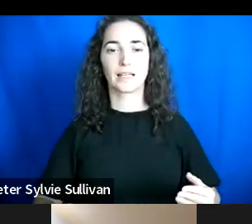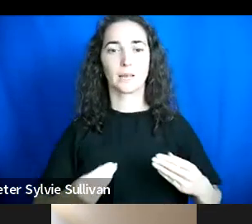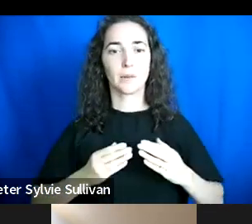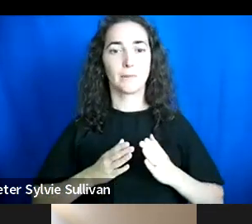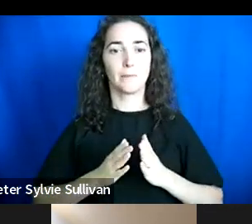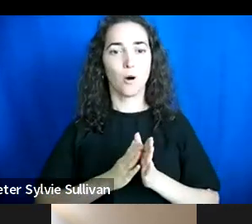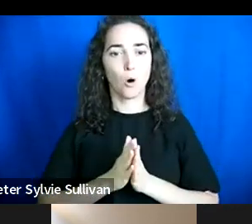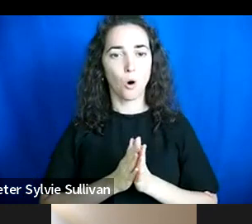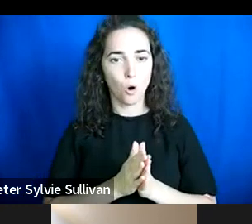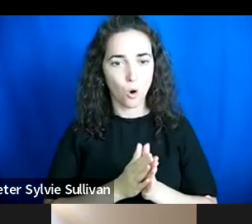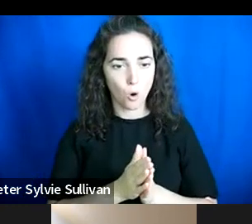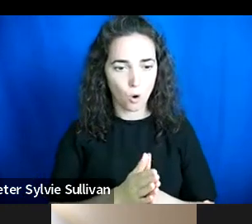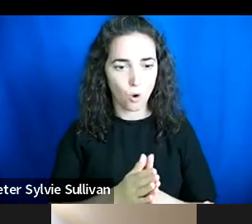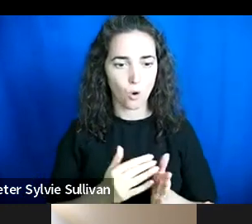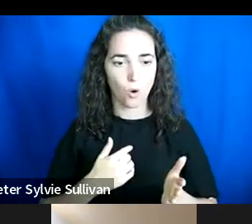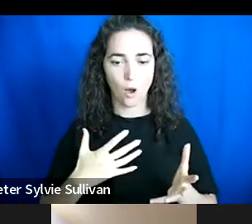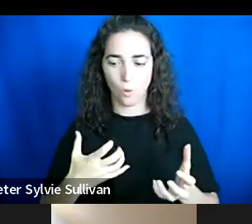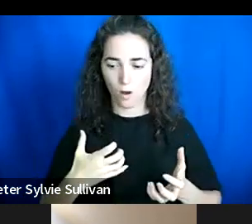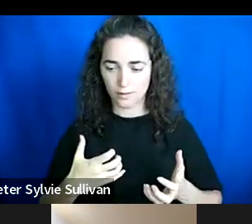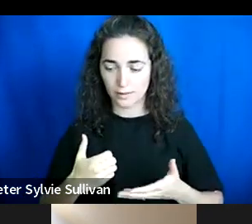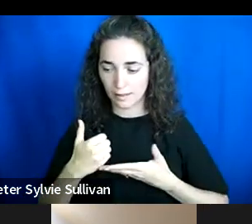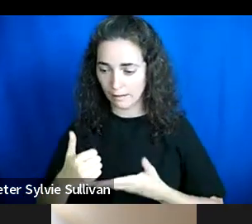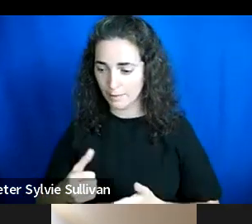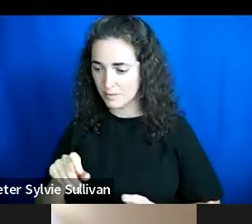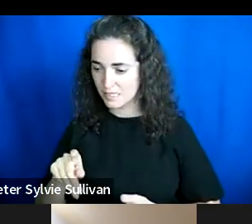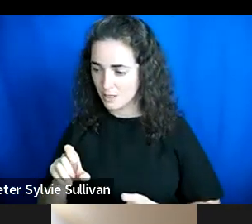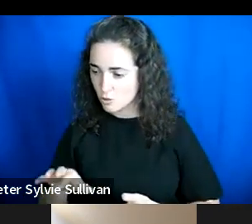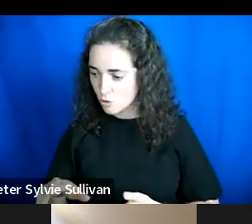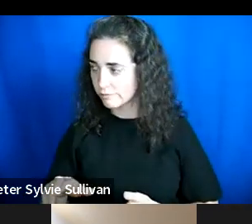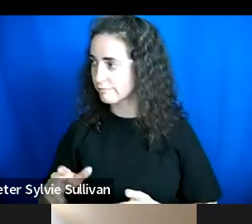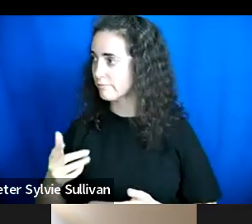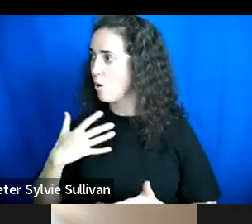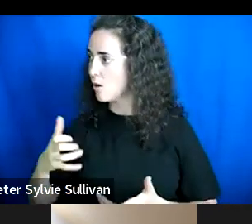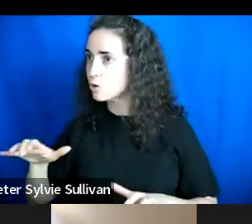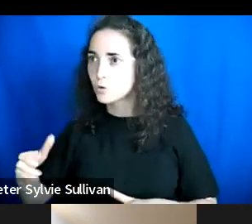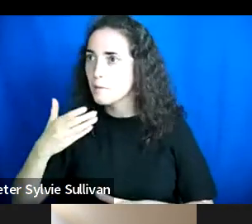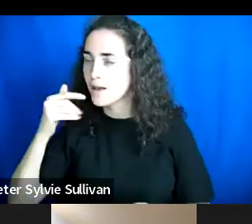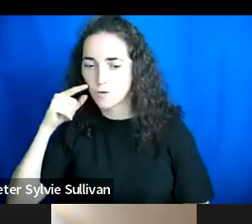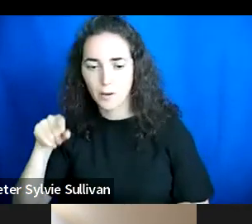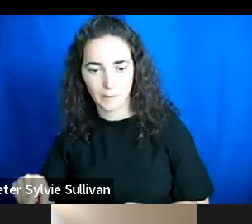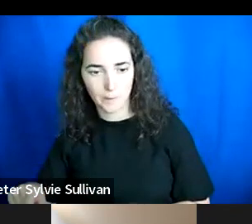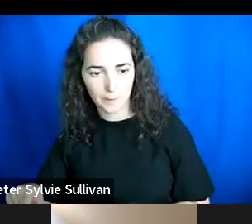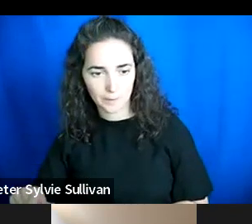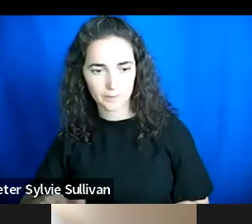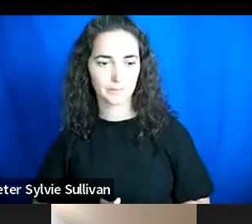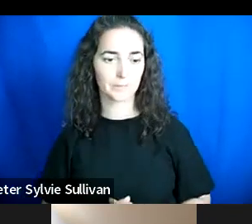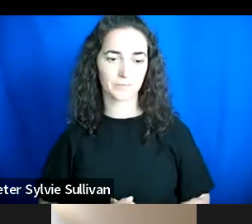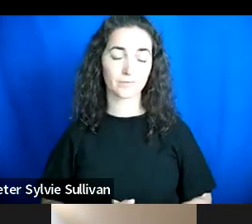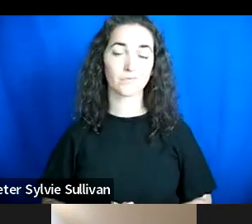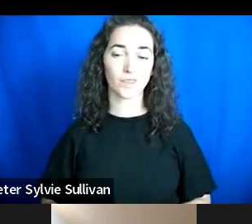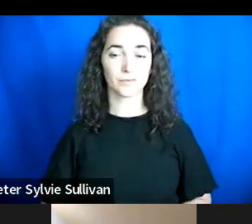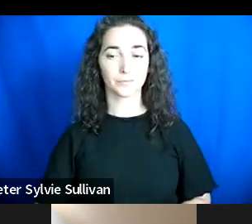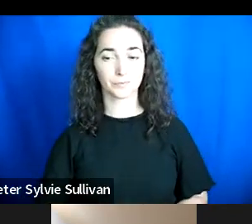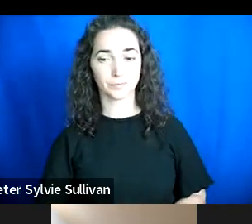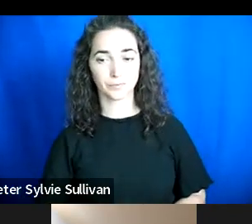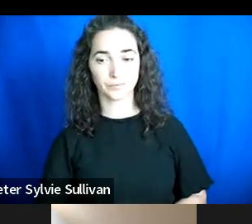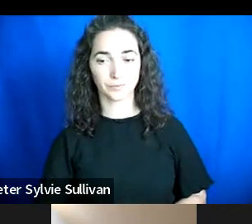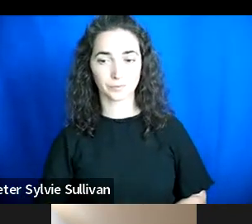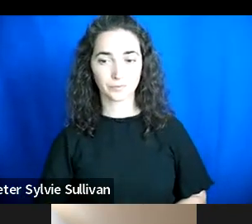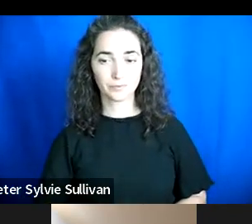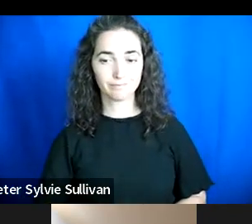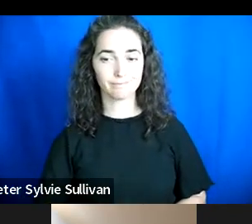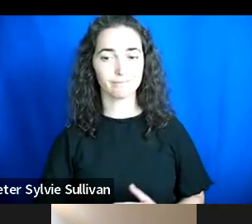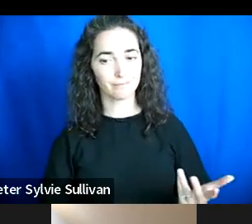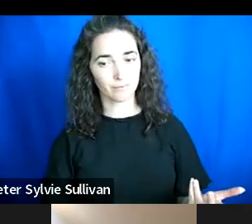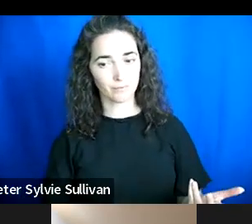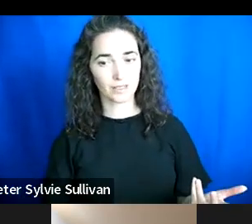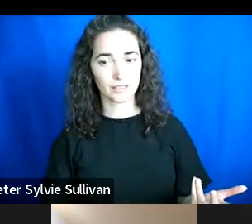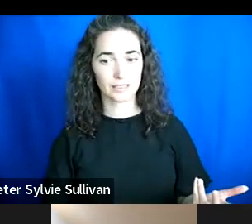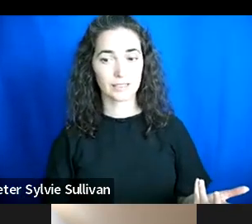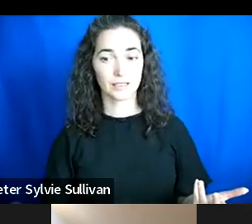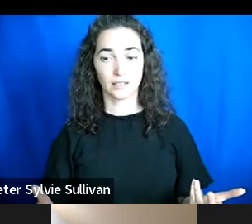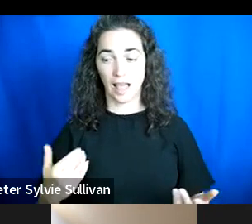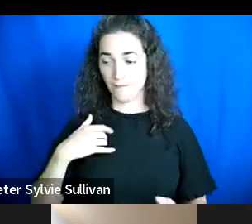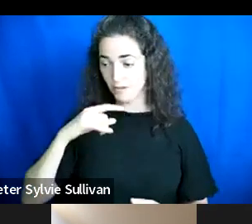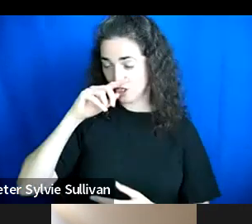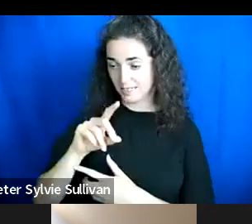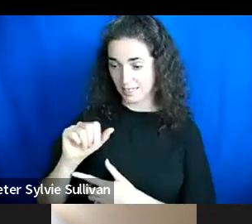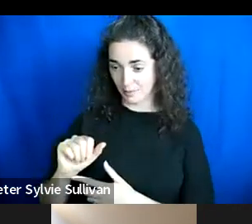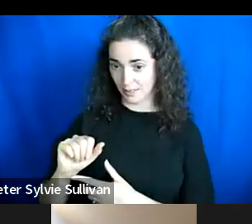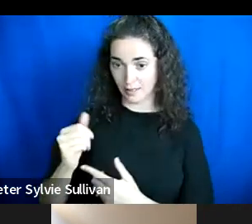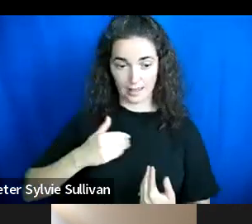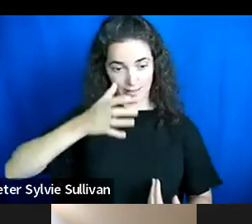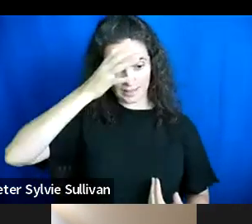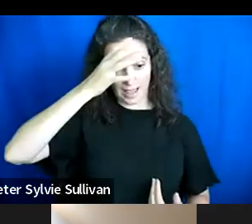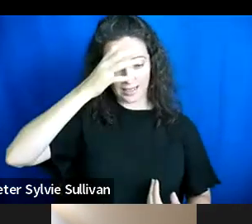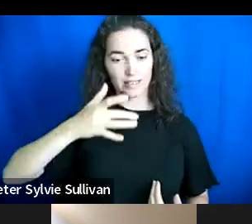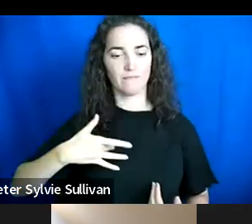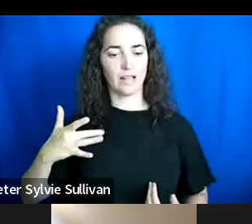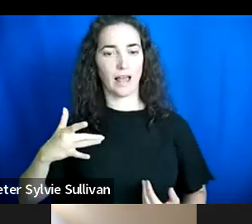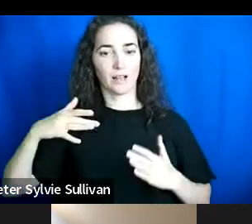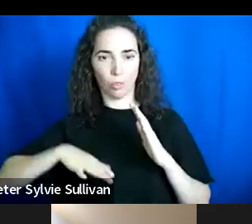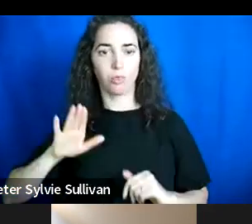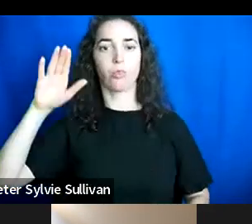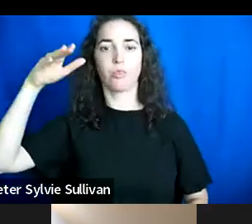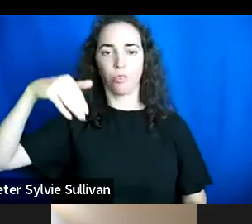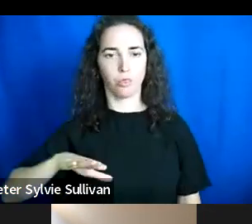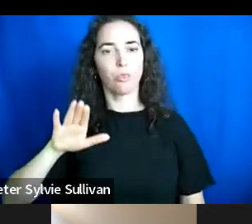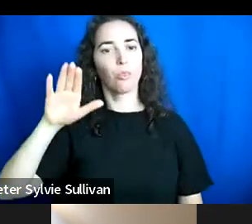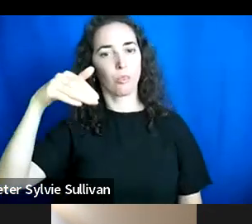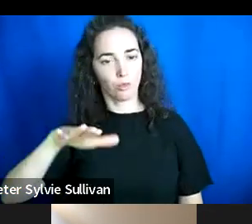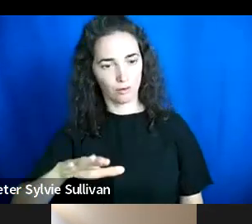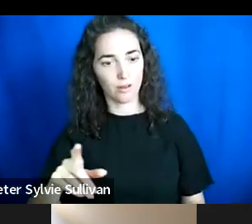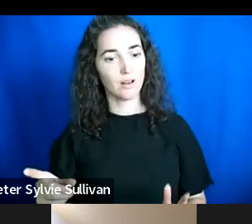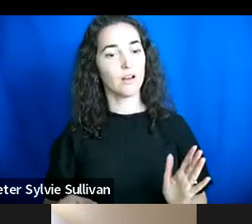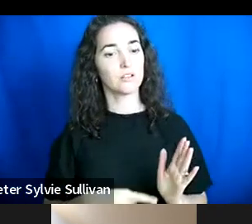to want to do better things for spencer so you know it's It's a role I have to say that being a father of a child with disability as a roller coaster, because there are very tough moments that really